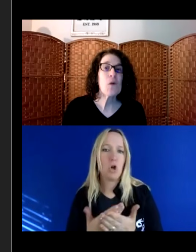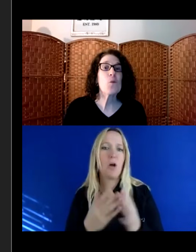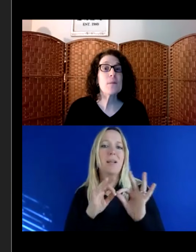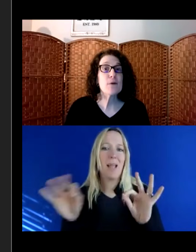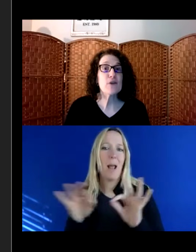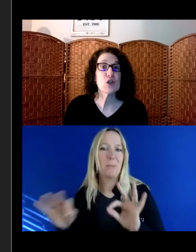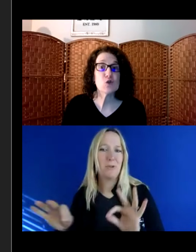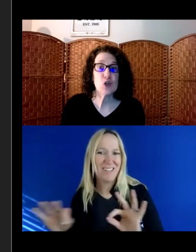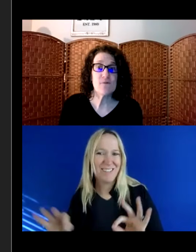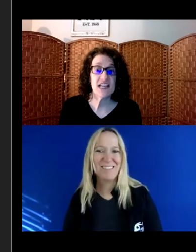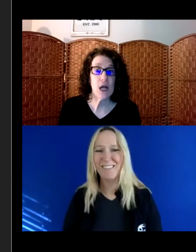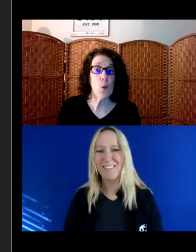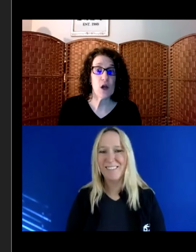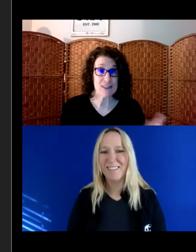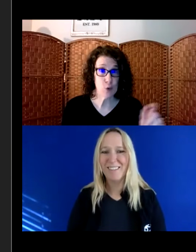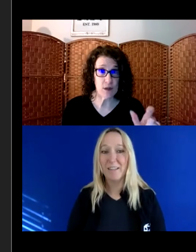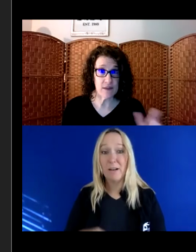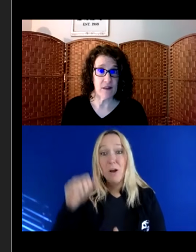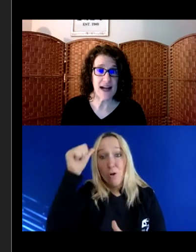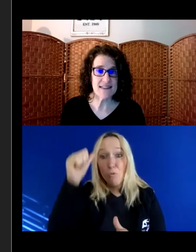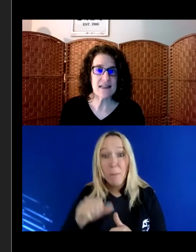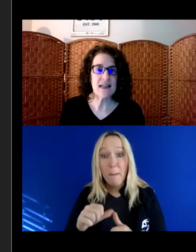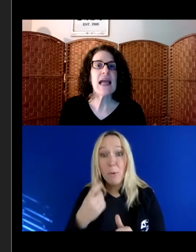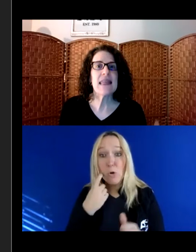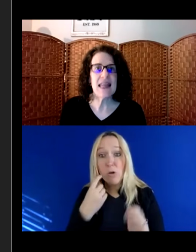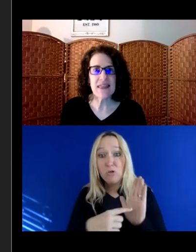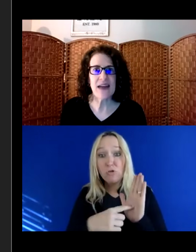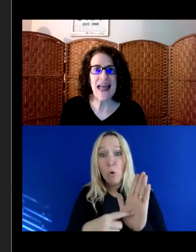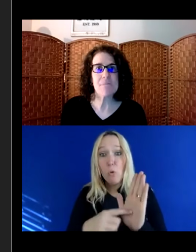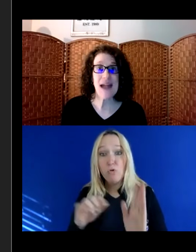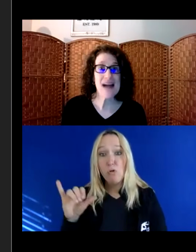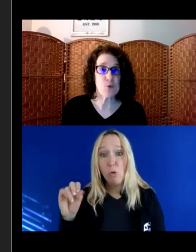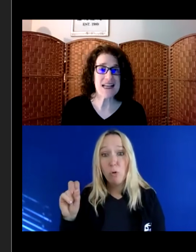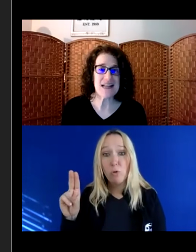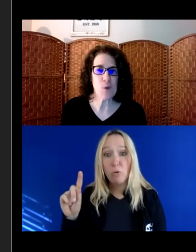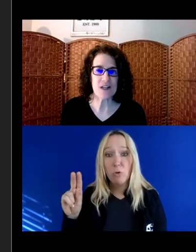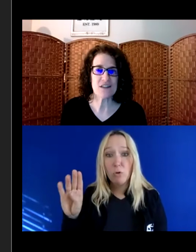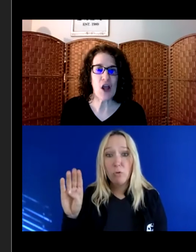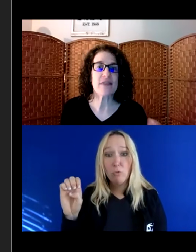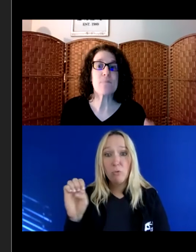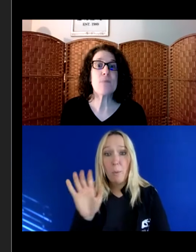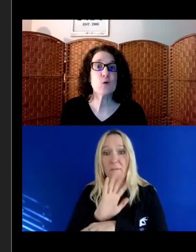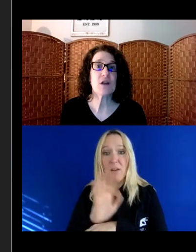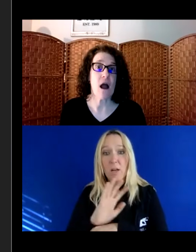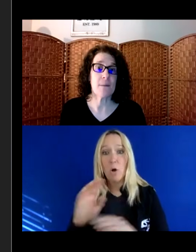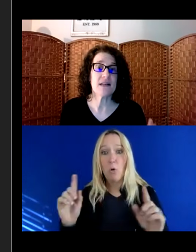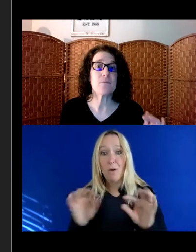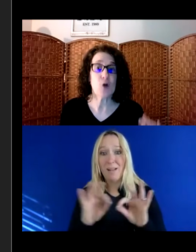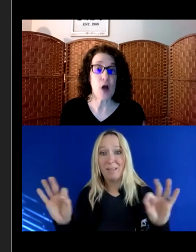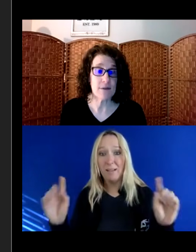Remember the YouTube video where I shortened the lines? Length and bad breaking points are the most common problems